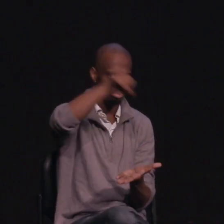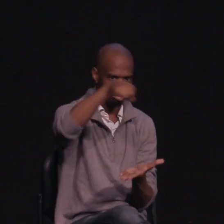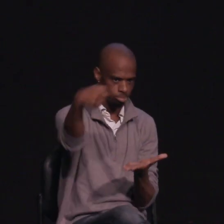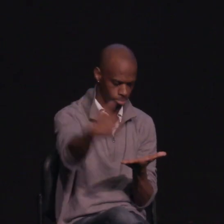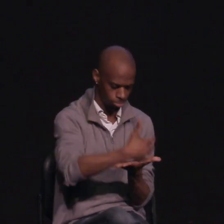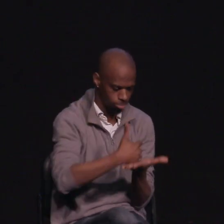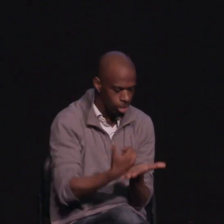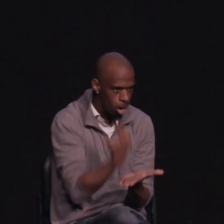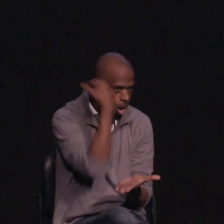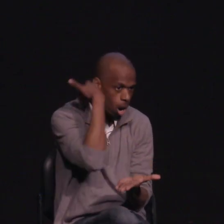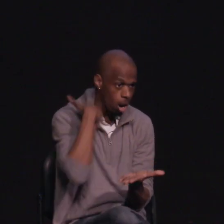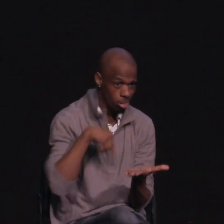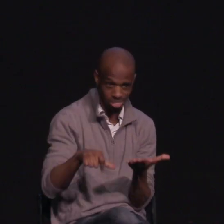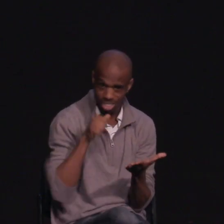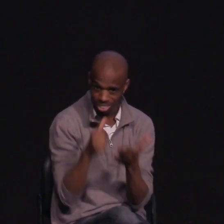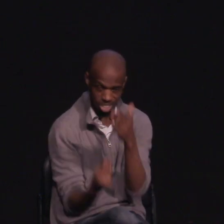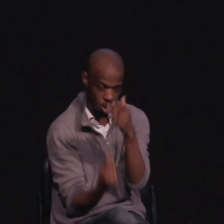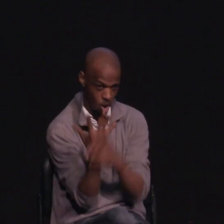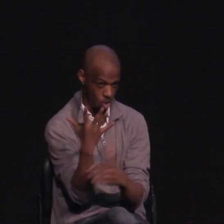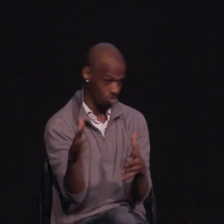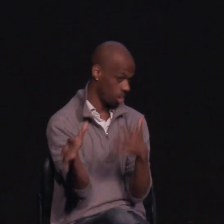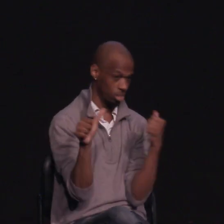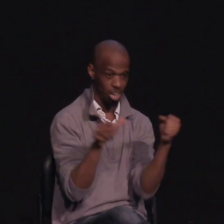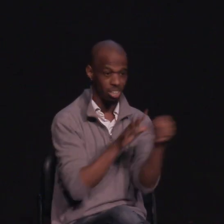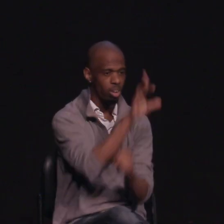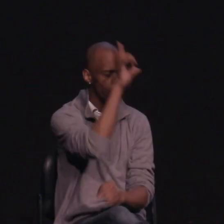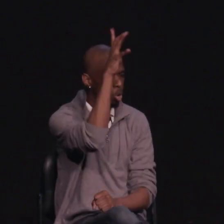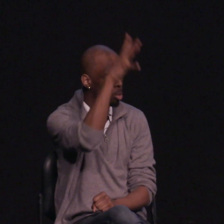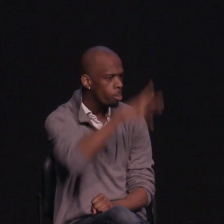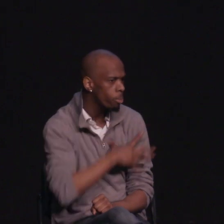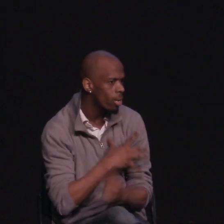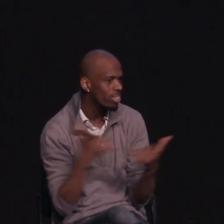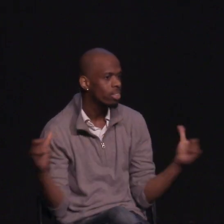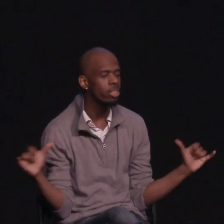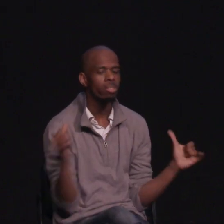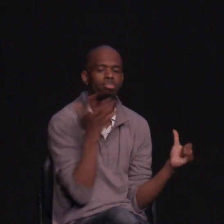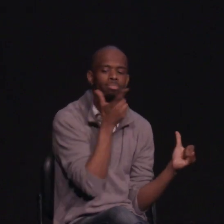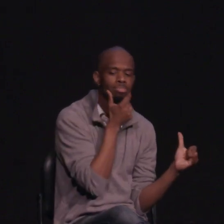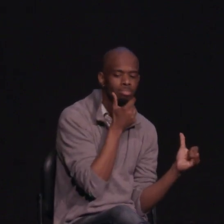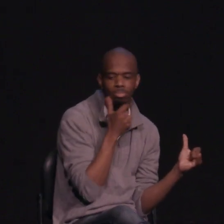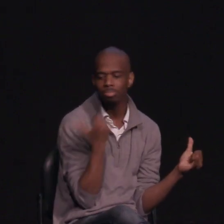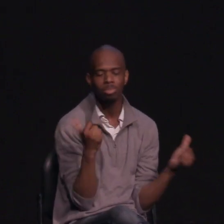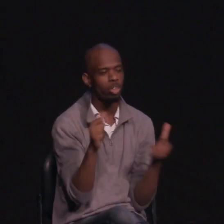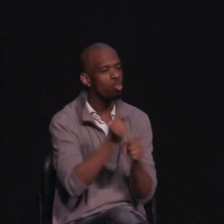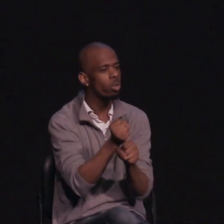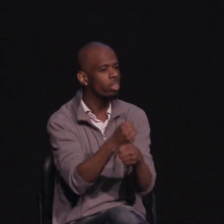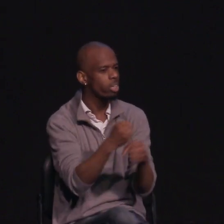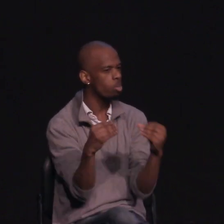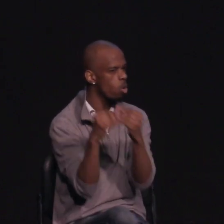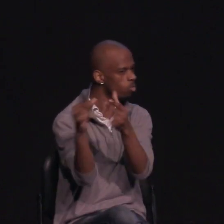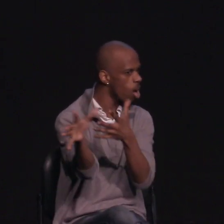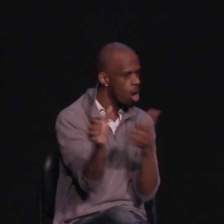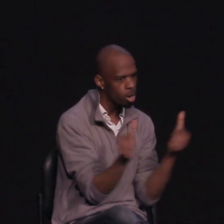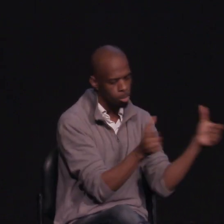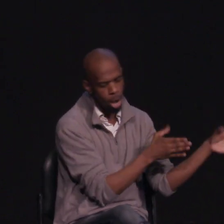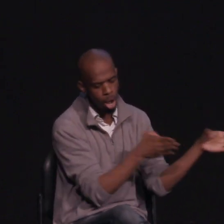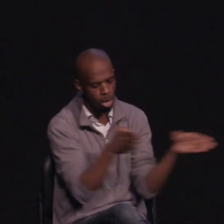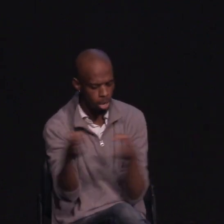The cow doesn't grow fast enough for man so, through his greed, he creates a faster plan. He has drugs to make the cow grow quicker.